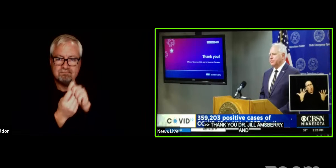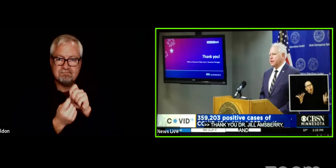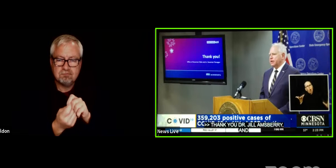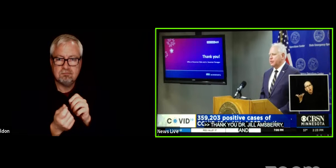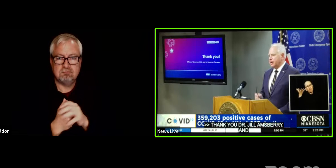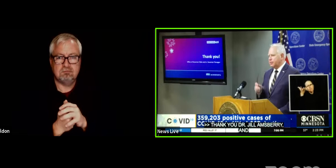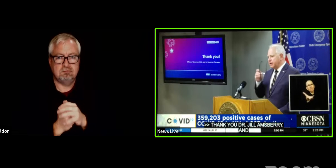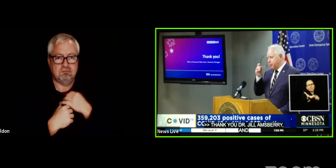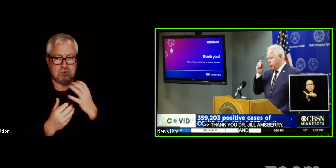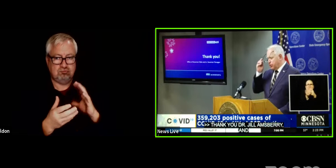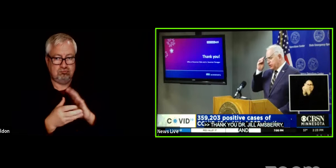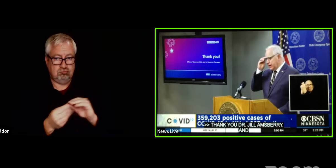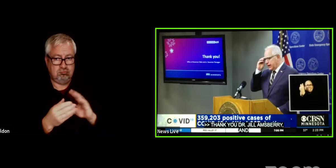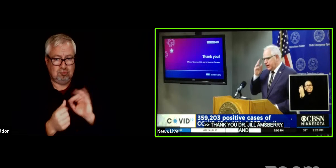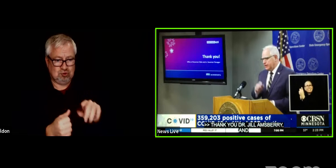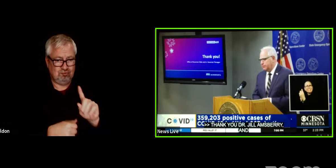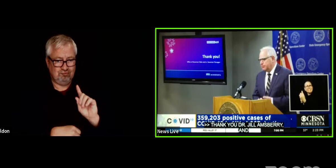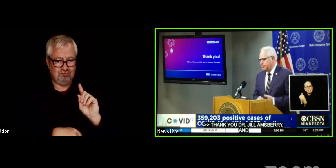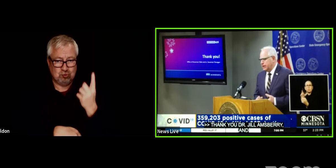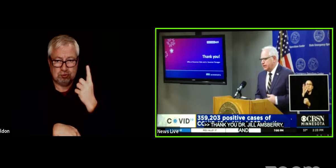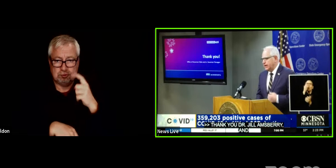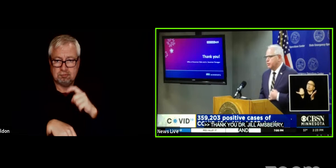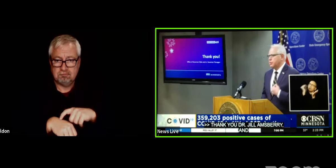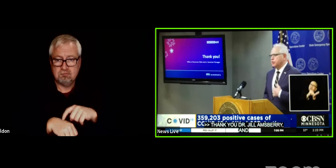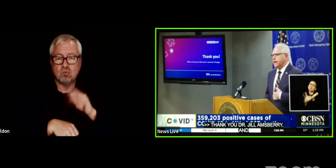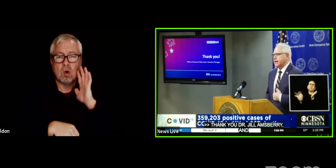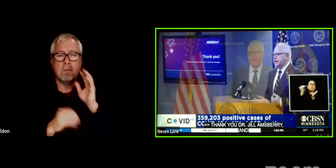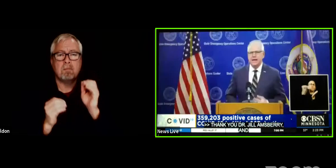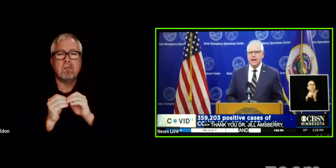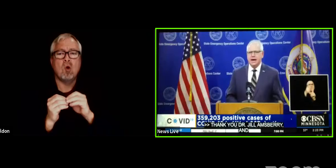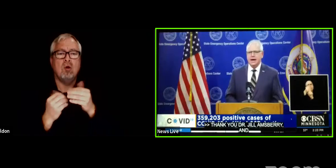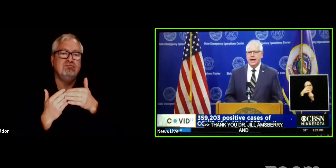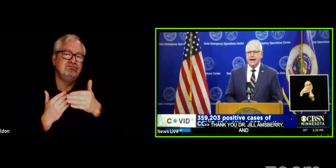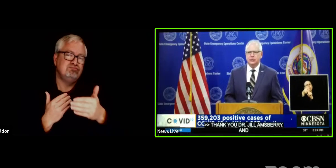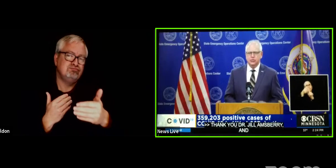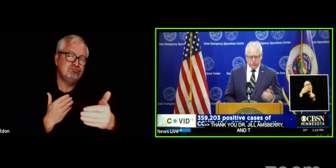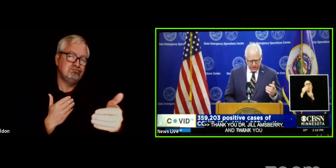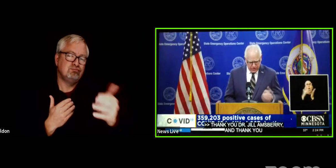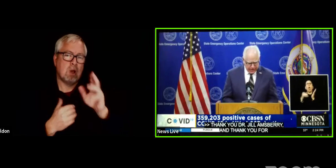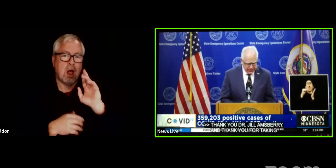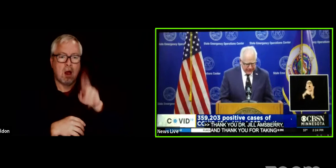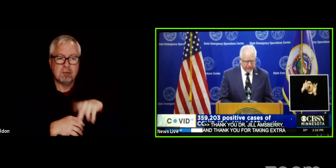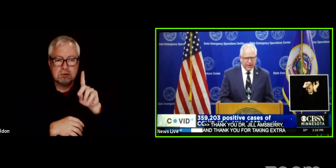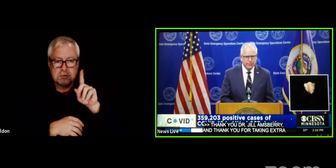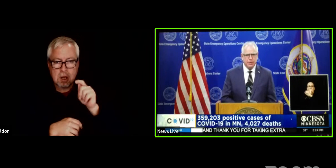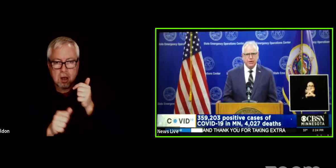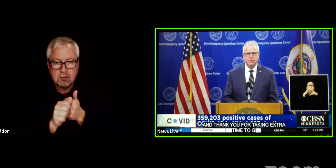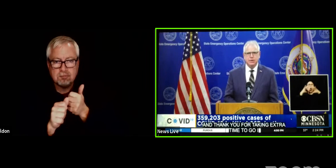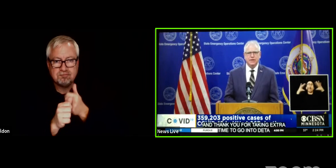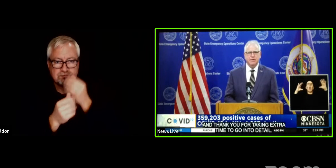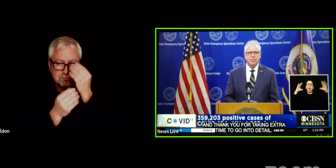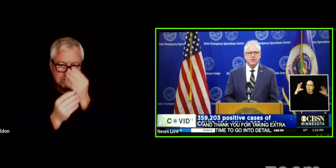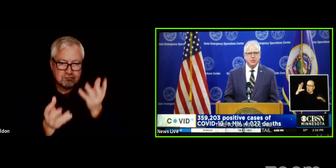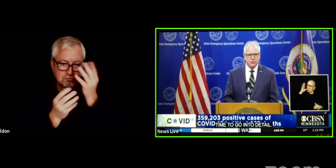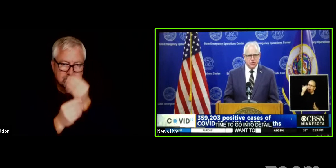THIS INCREDIBLY IMPORTANT ENDEAVOR THAT WE'RE TAKING. I TOO SHARE Dr. APPLESFERRY'S BELIEF THAT MINNESOTANS KNOW